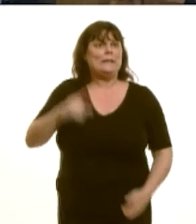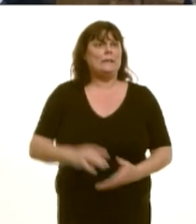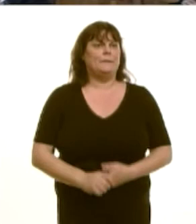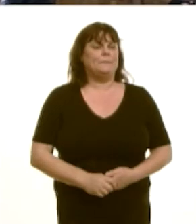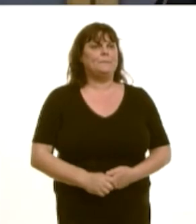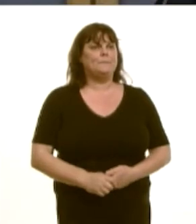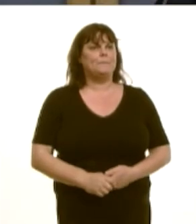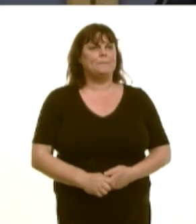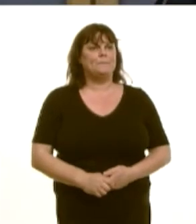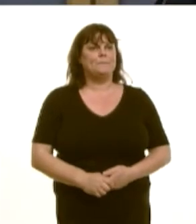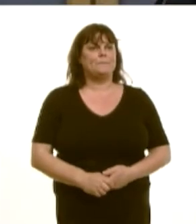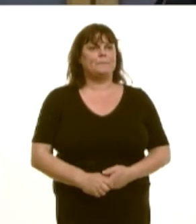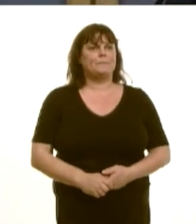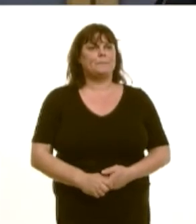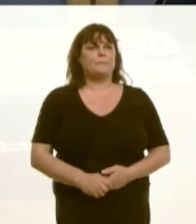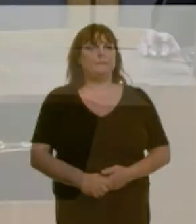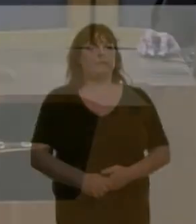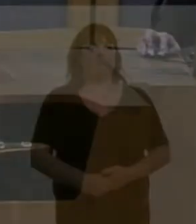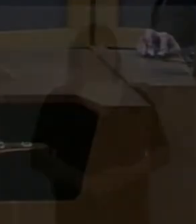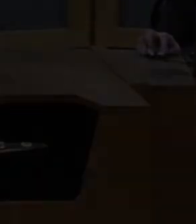Y Llywydd / The Presiding Officer: Thank you, First Minister.